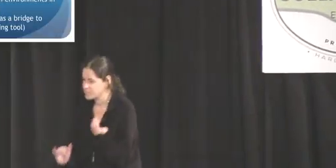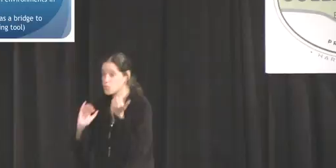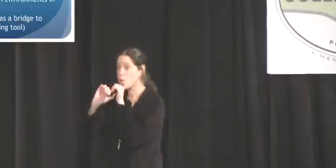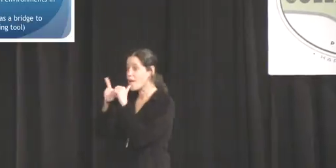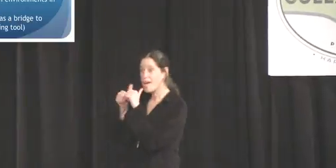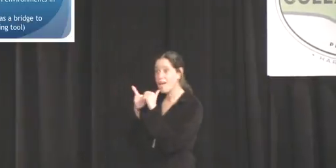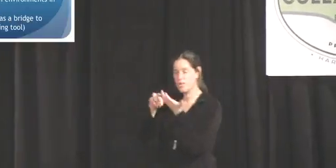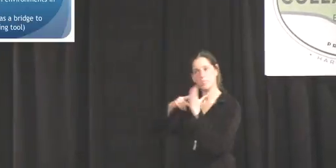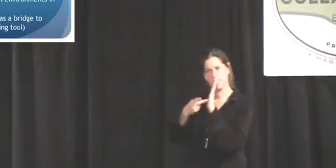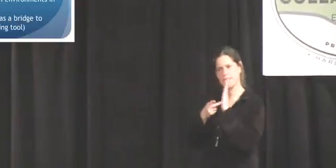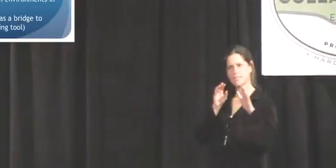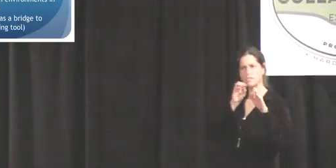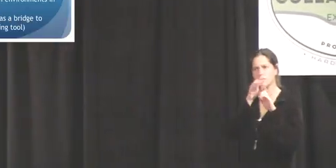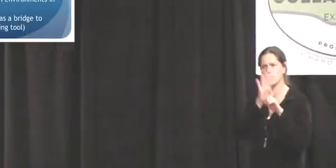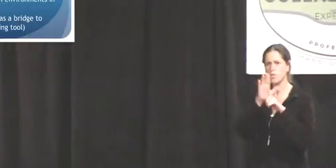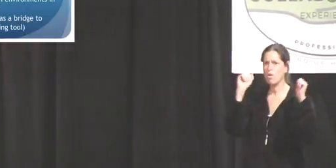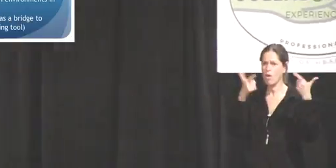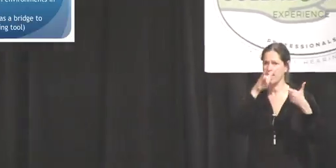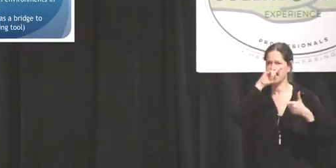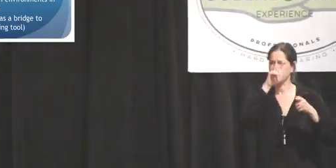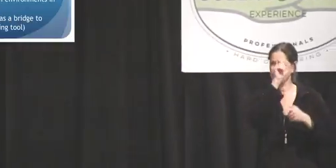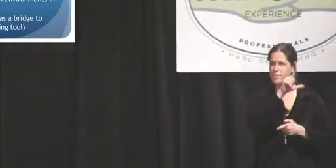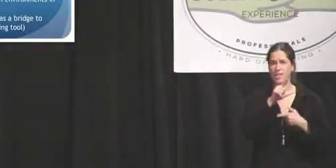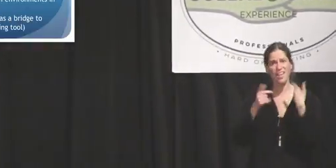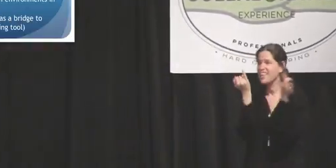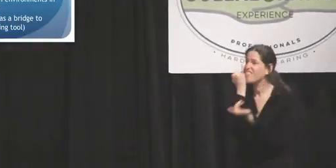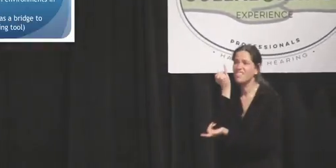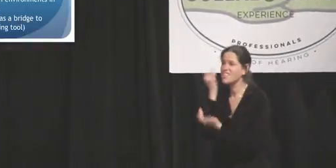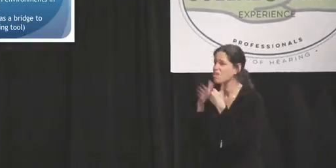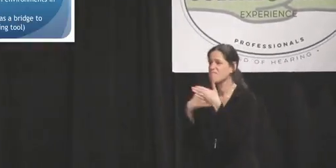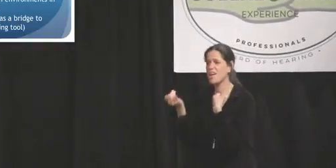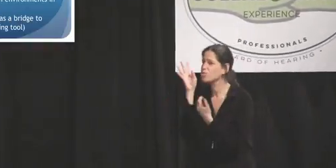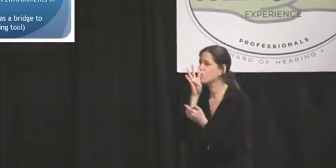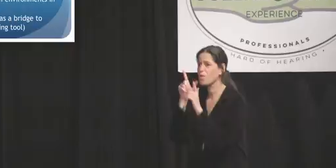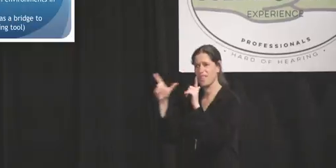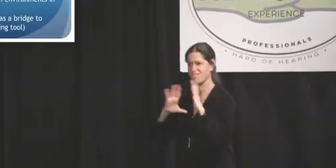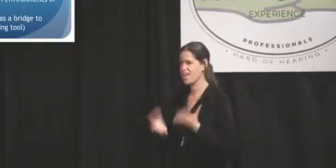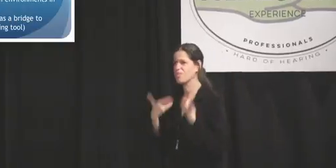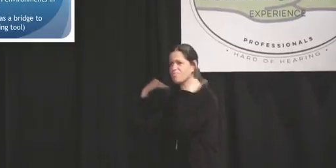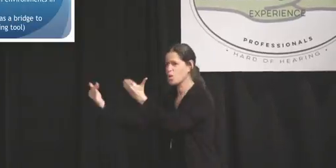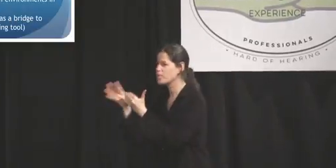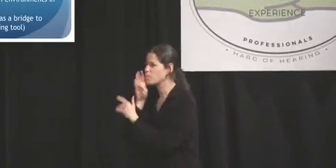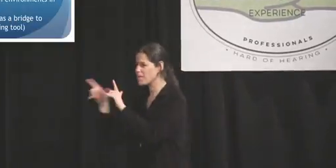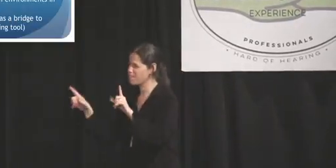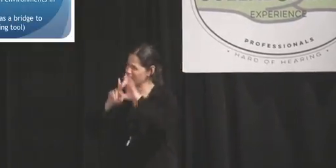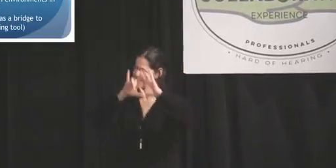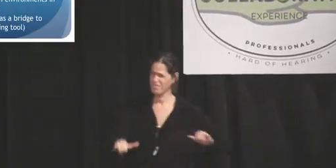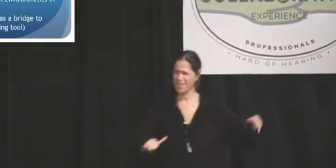So, those children who need that exposure, it's just like -- and if they want to do --